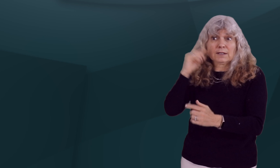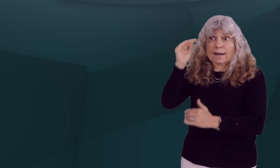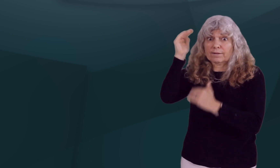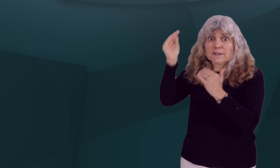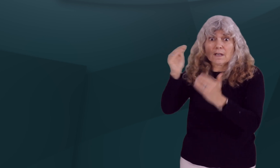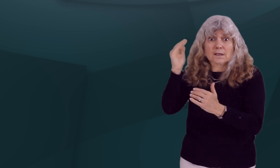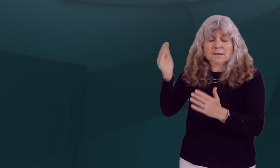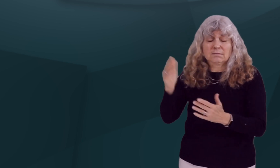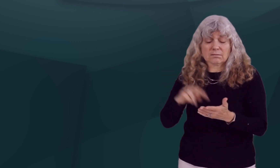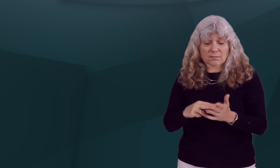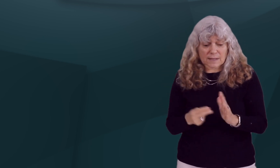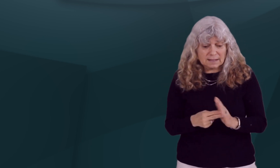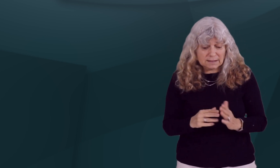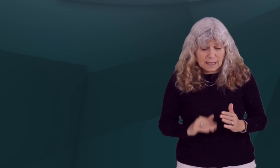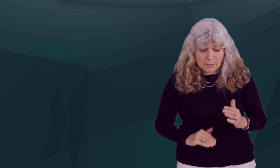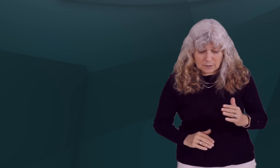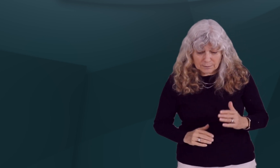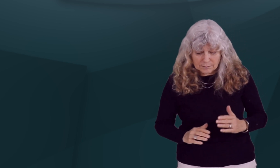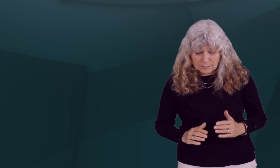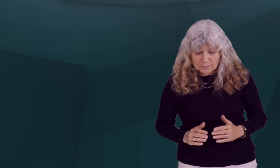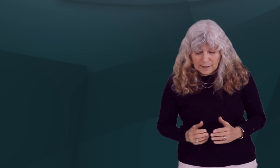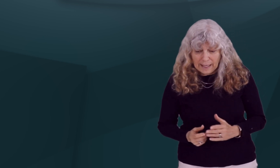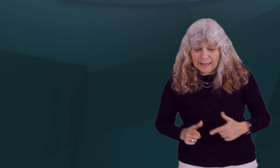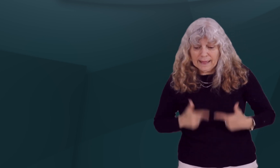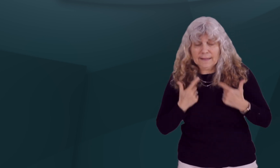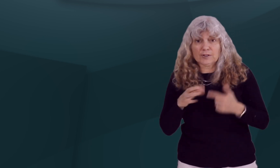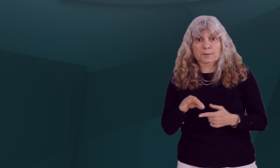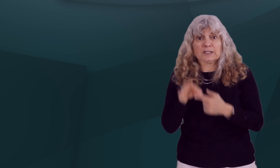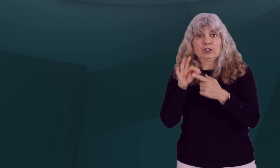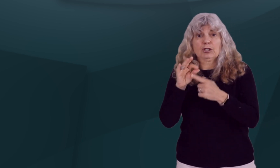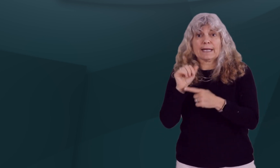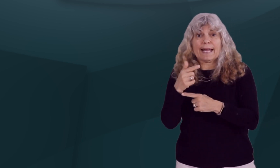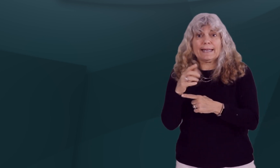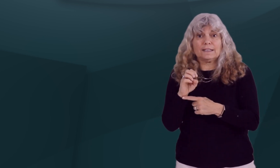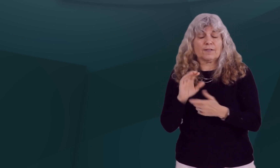I thought I would die when I grew up because I had never met another deaf adult.